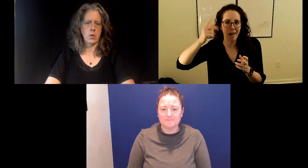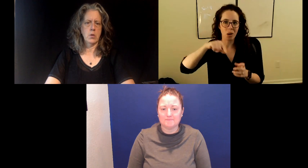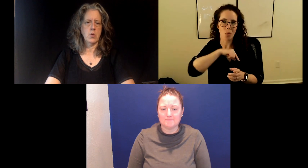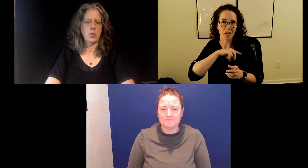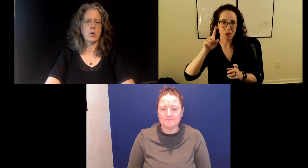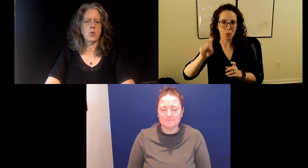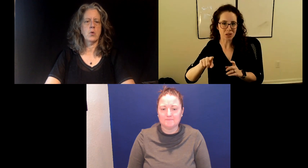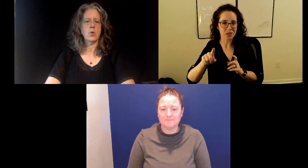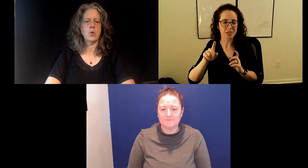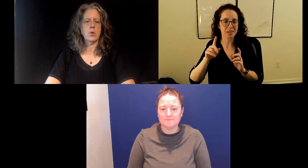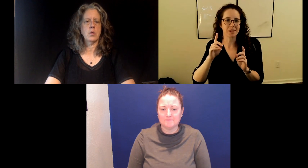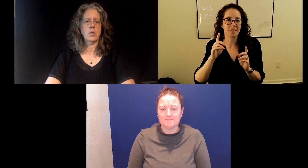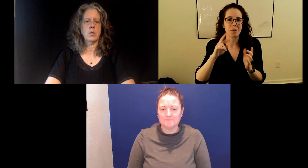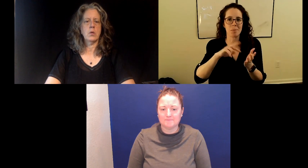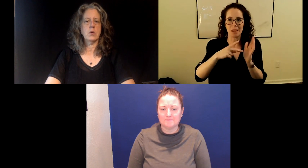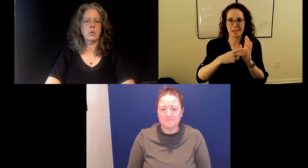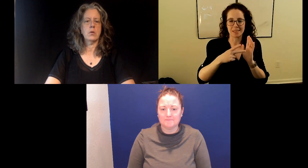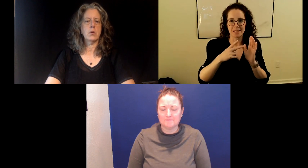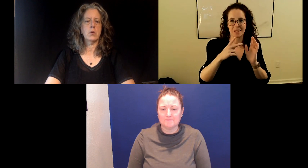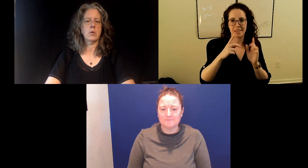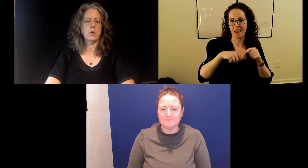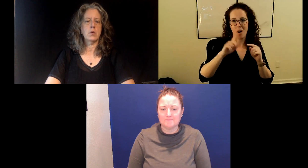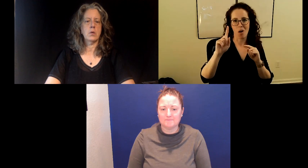theory and what we're talking about you know we need to have the high quality testing or